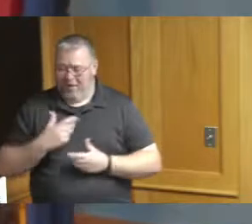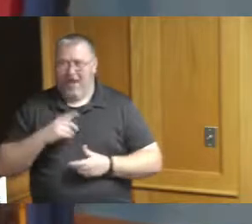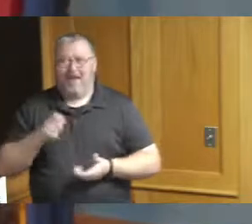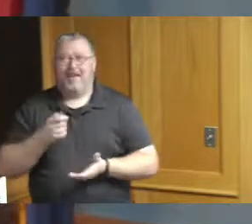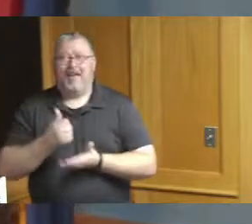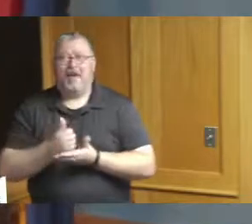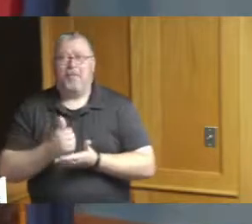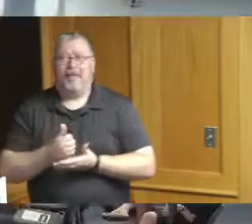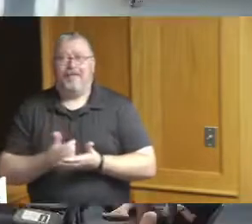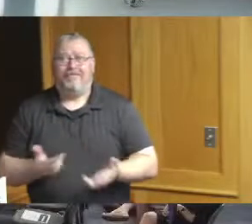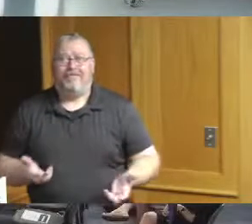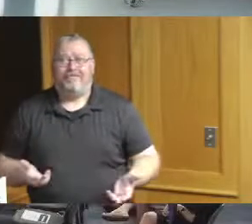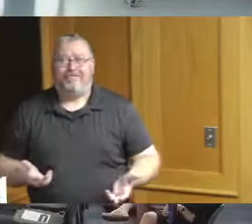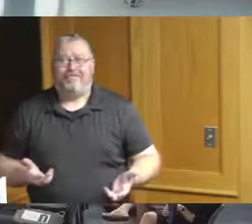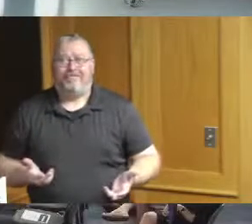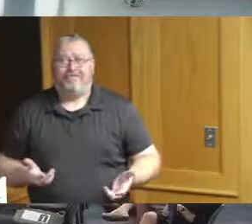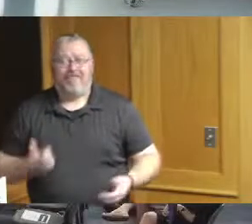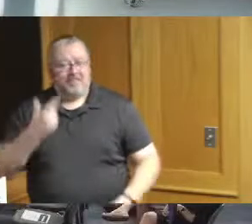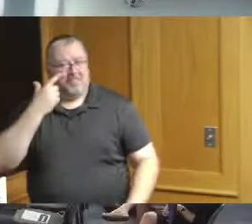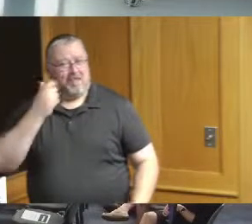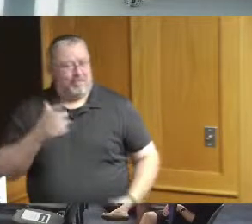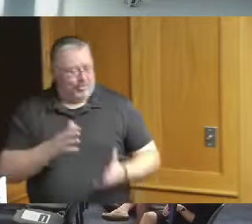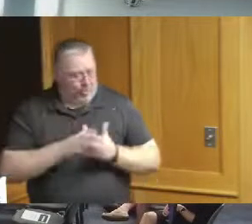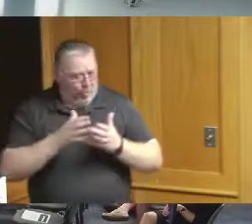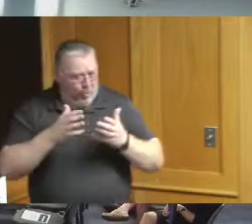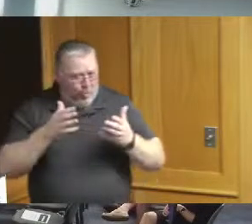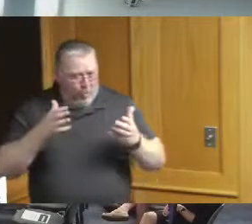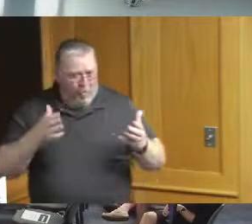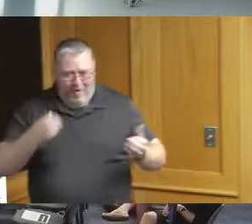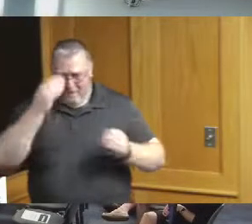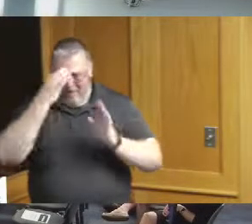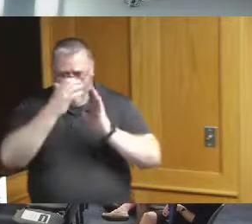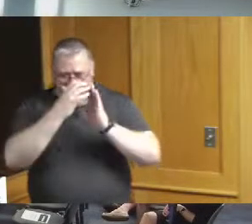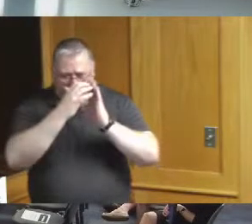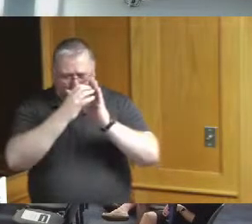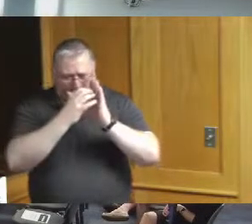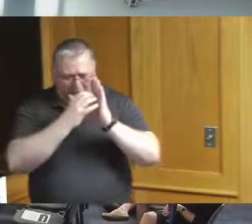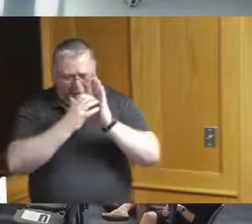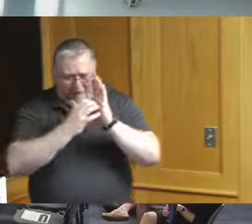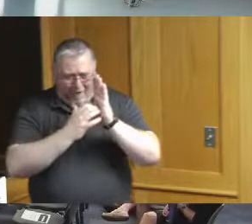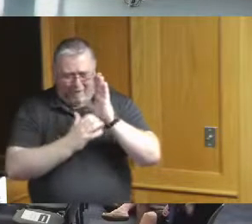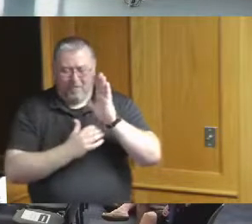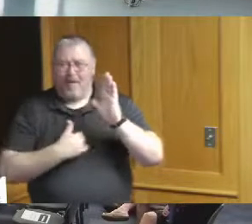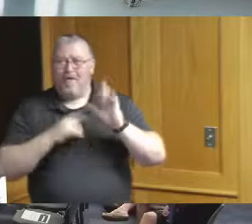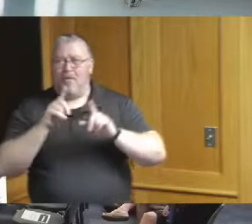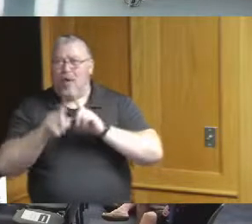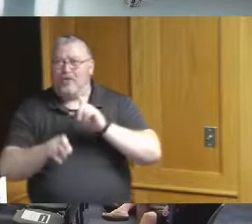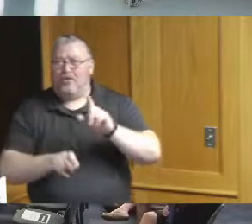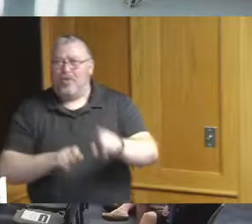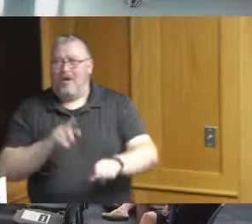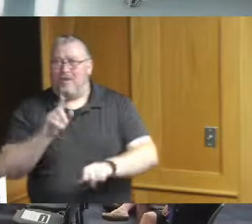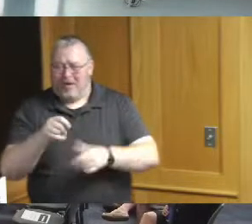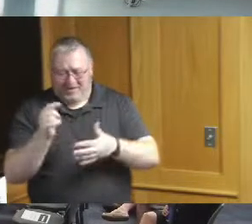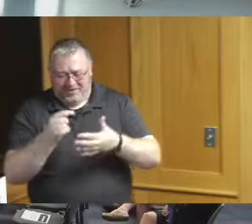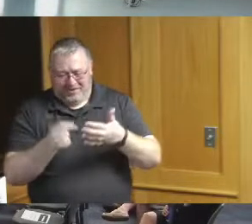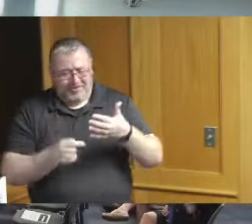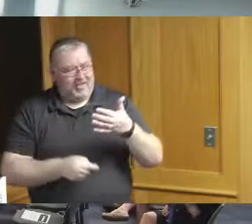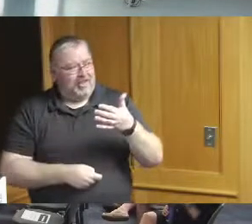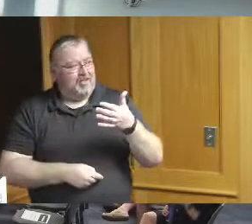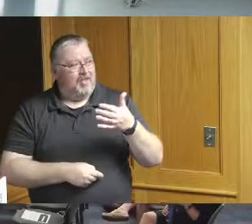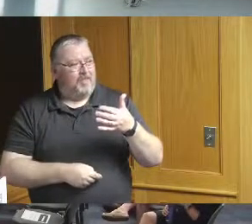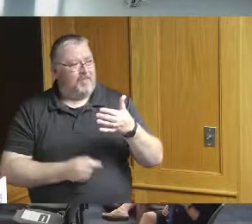because um it's so much in here that there are questions about uh I'm looking at the 33 percent